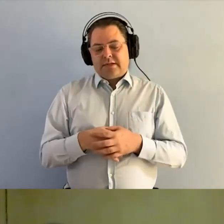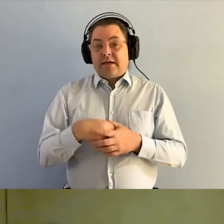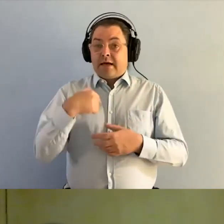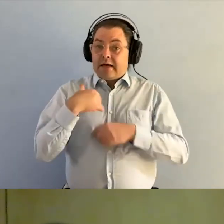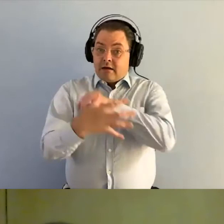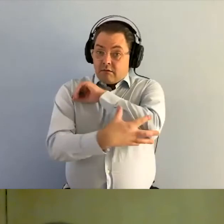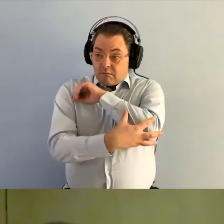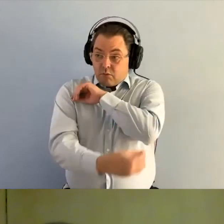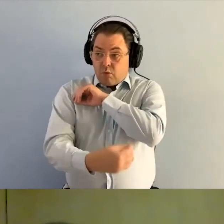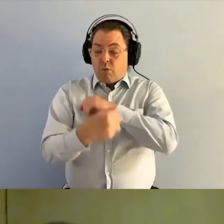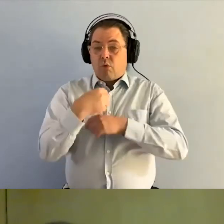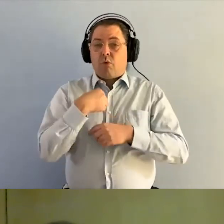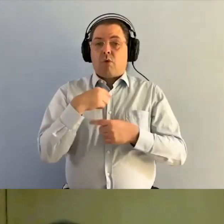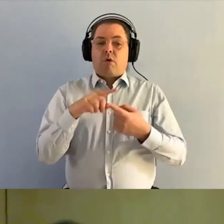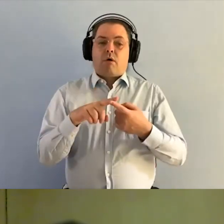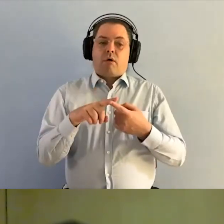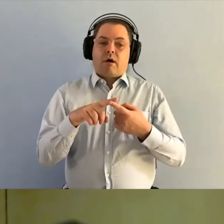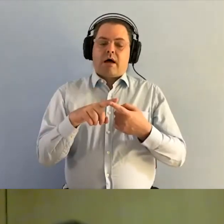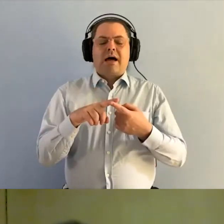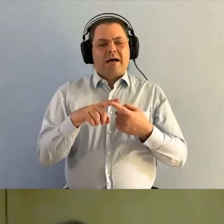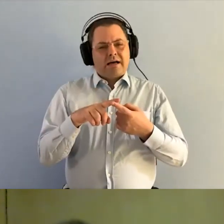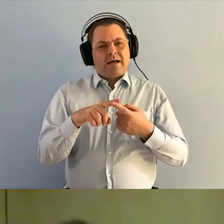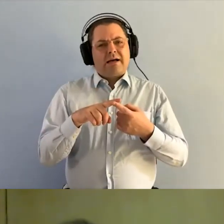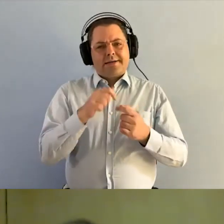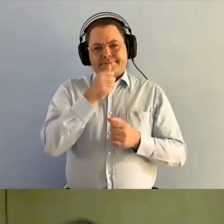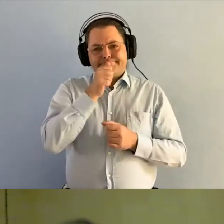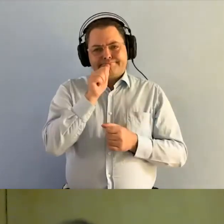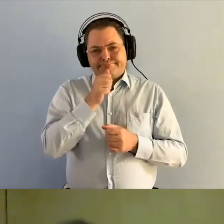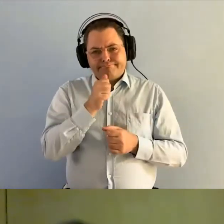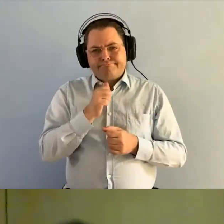to due to conflicts. I have poverty